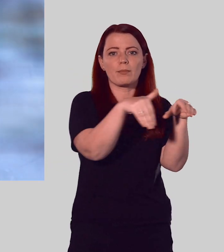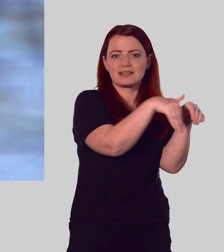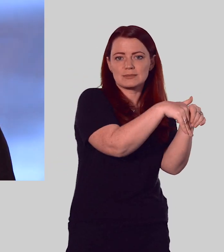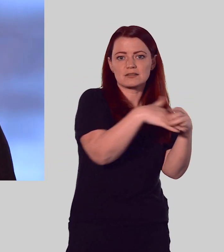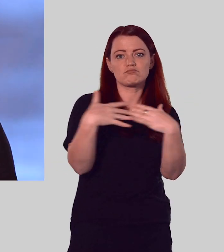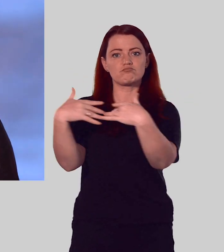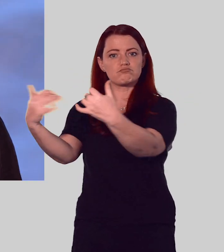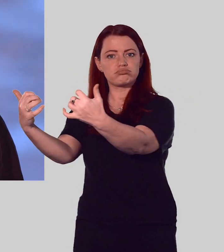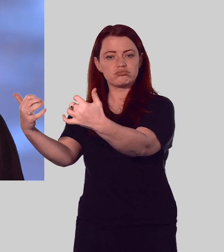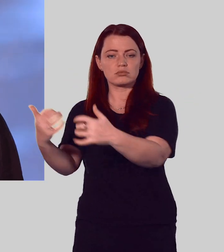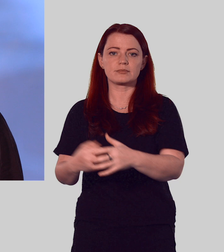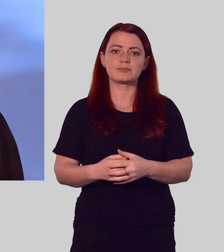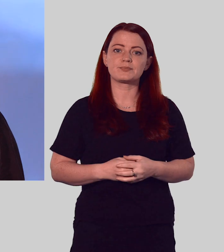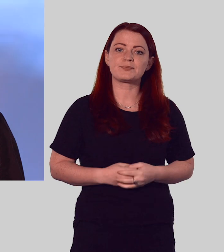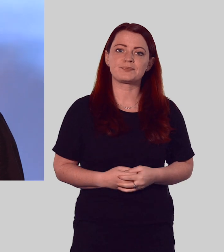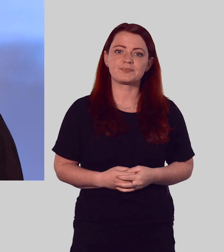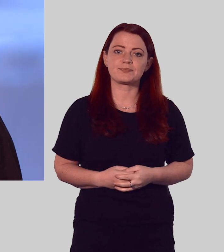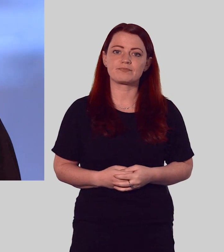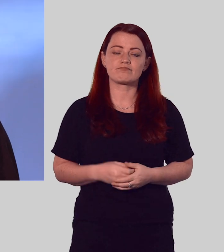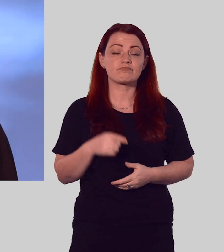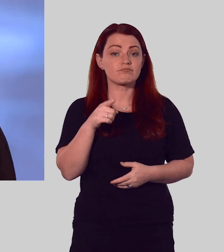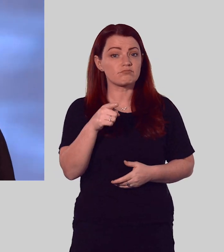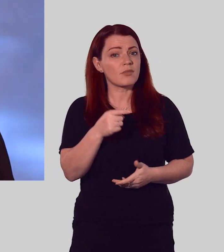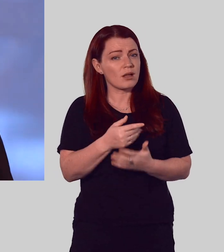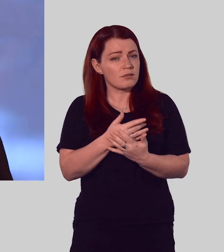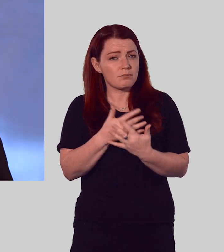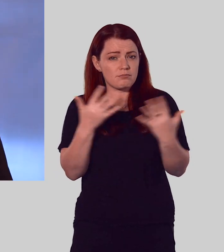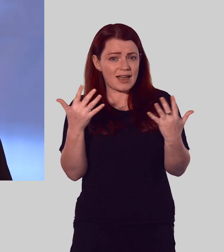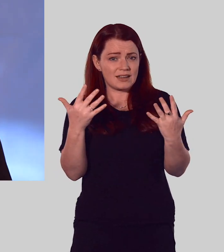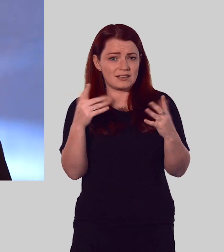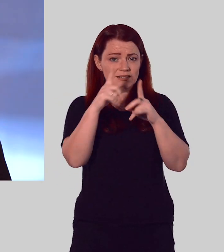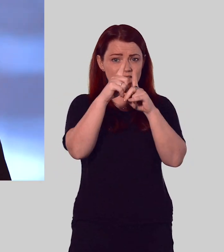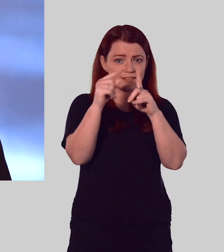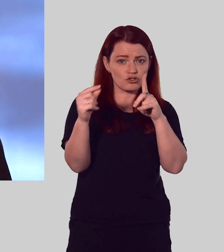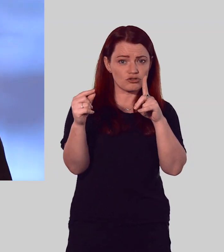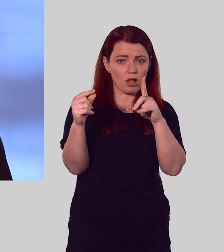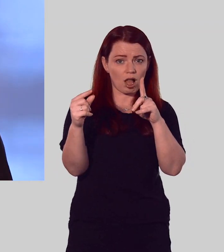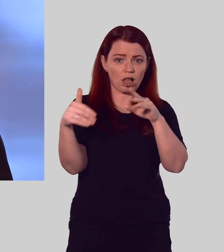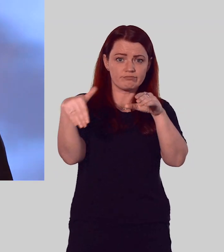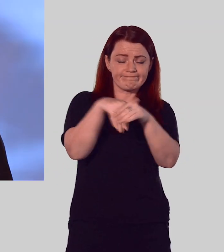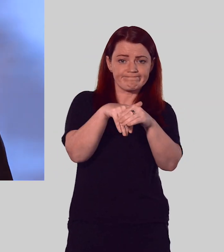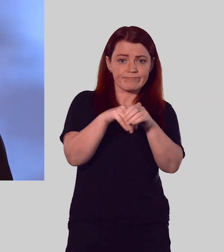and that there are many digital participation strategies employed to allow